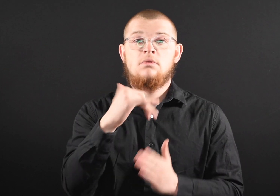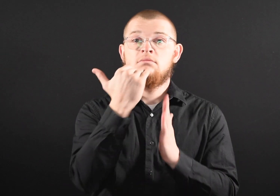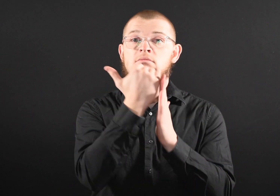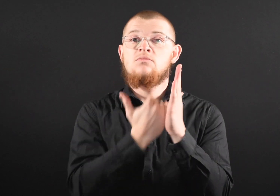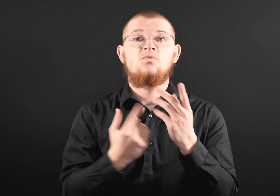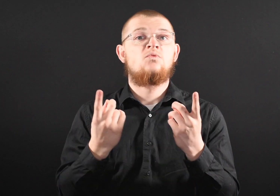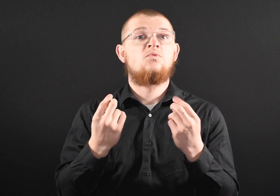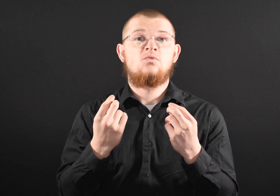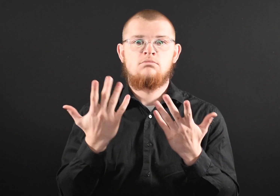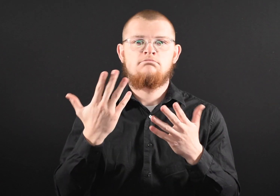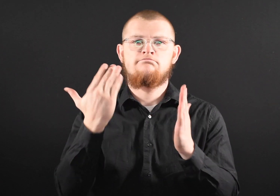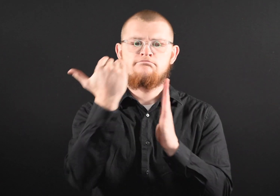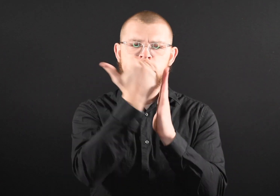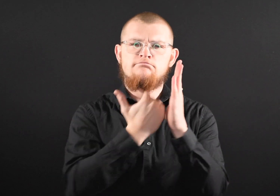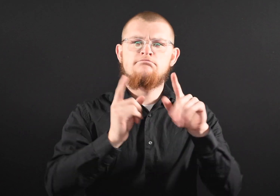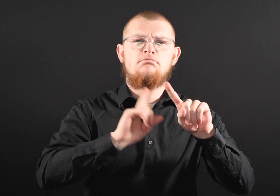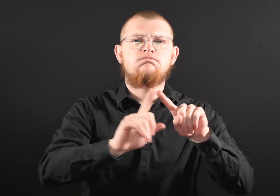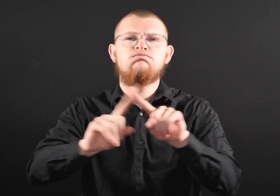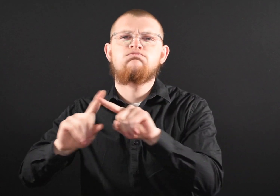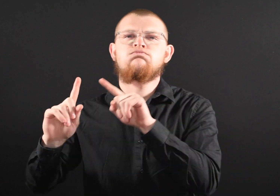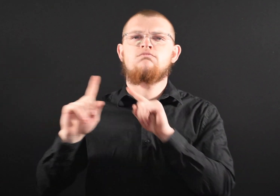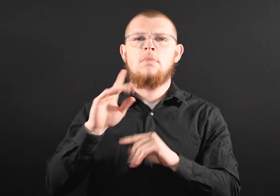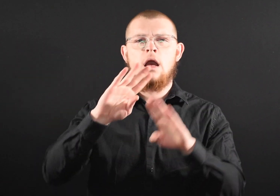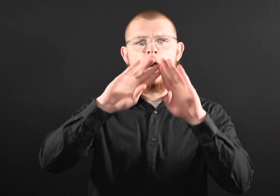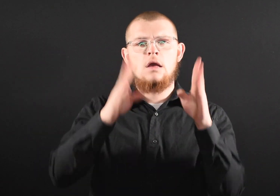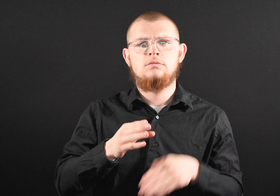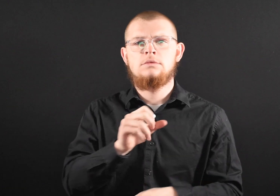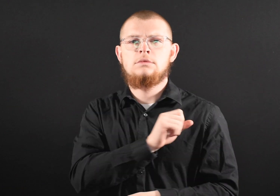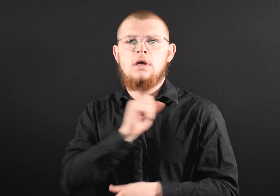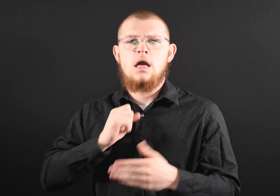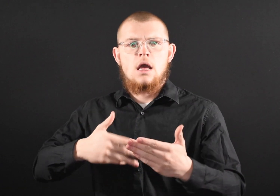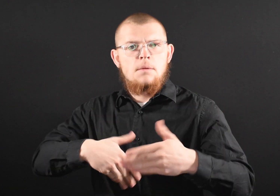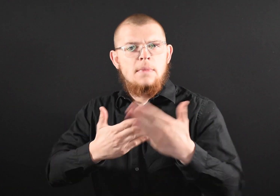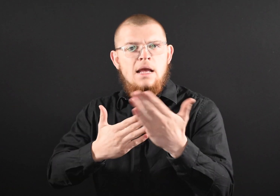This is where we list any bills with bill numbers in either the House or Senate